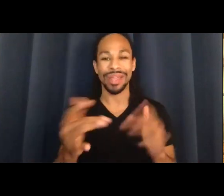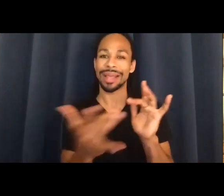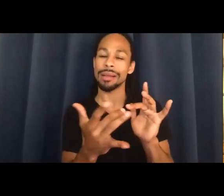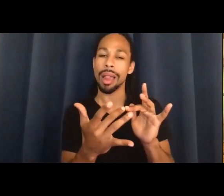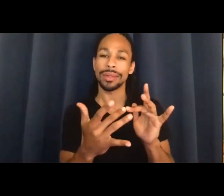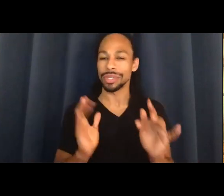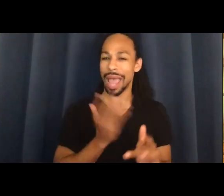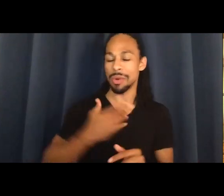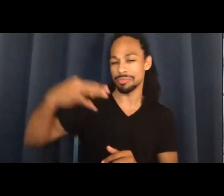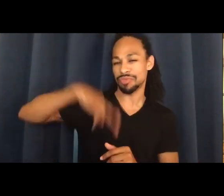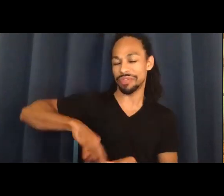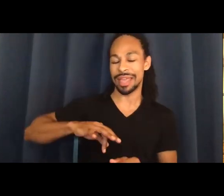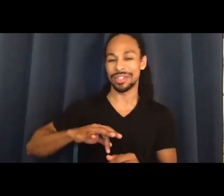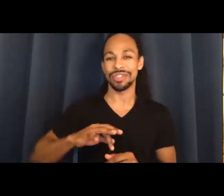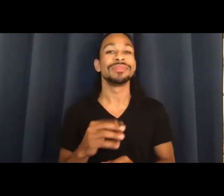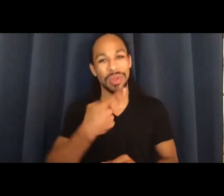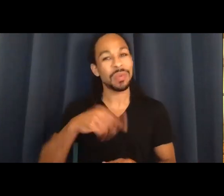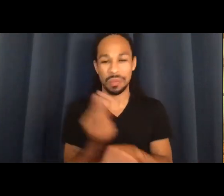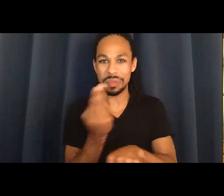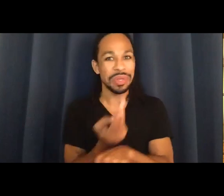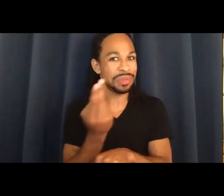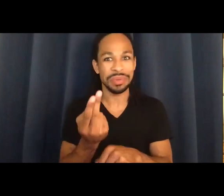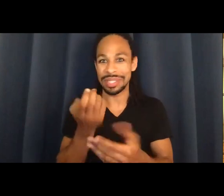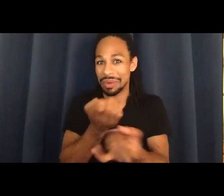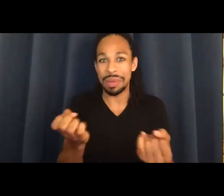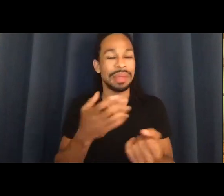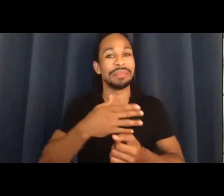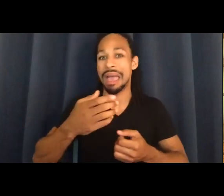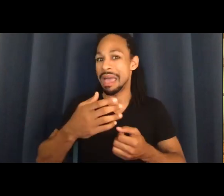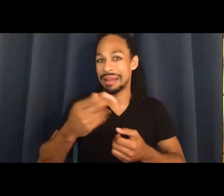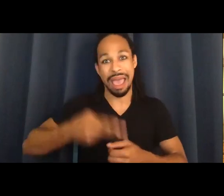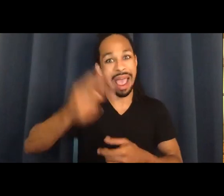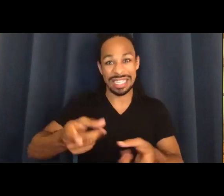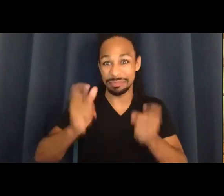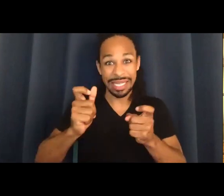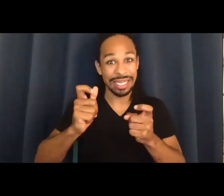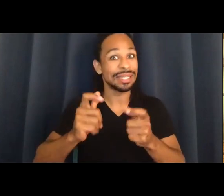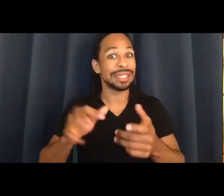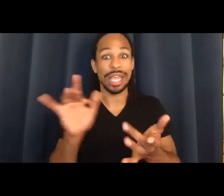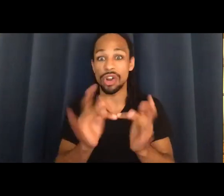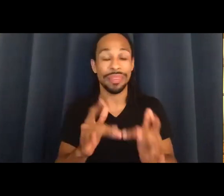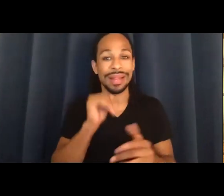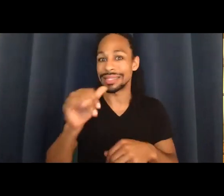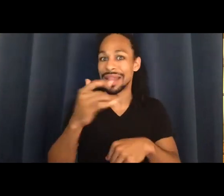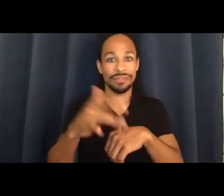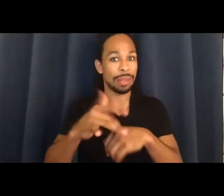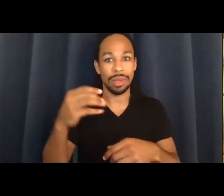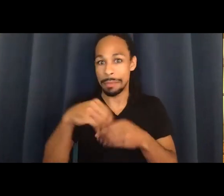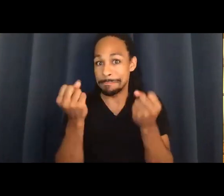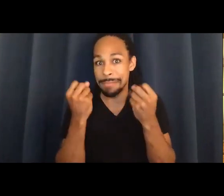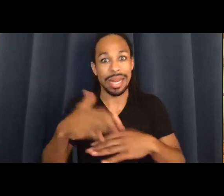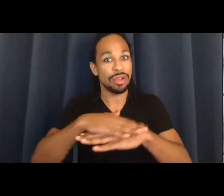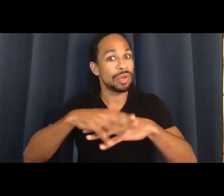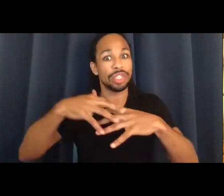We are using equipment and high-speed Internet not available in many rural and indigenous communities that leave significant carbon footprints, contributing to